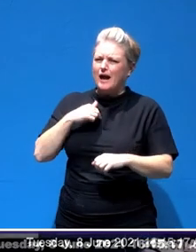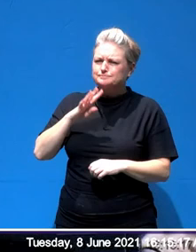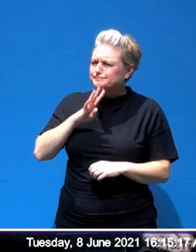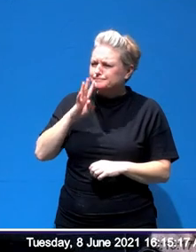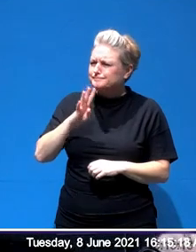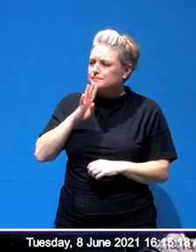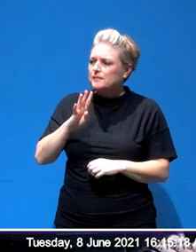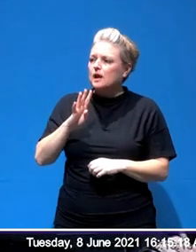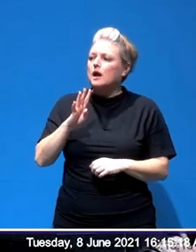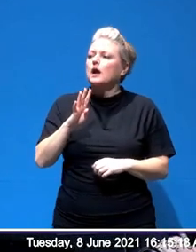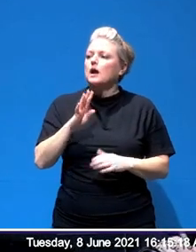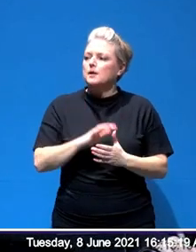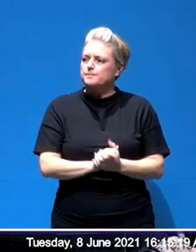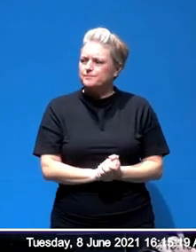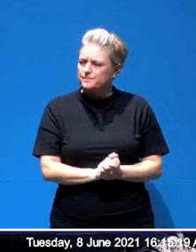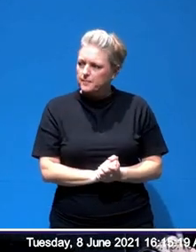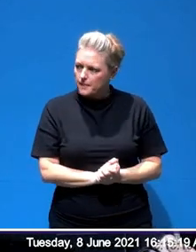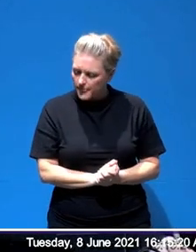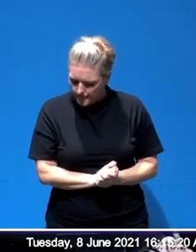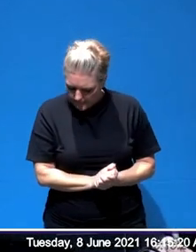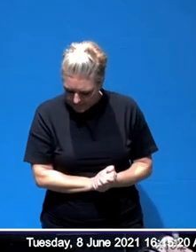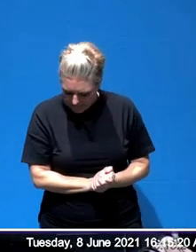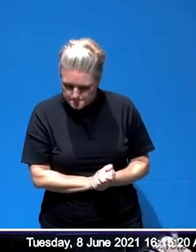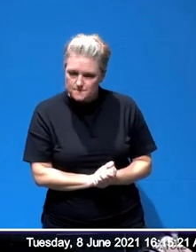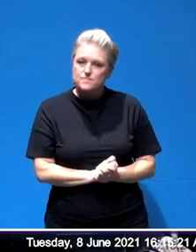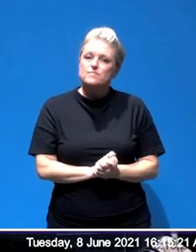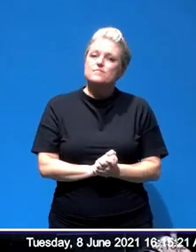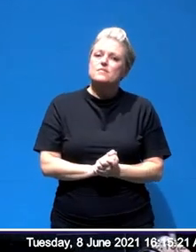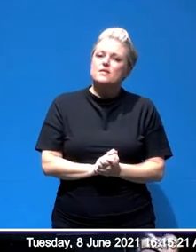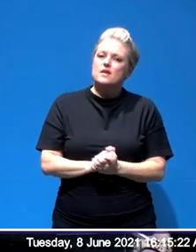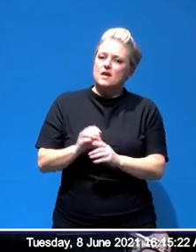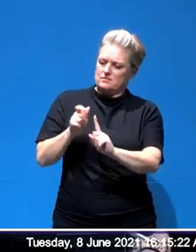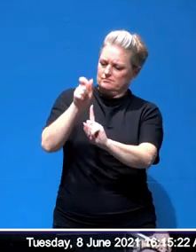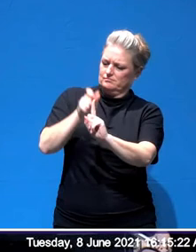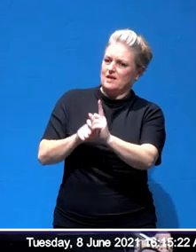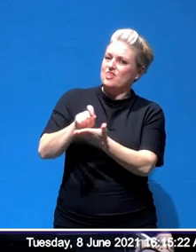The person who --- the author of the letter that has become